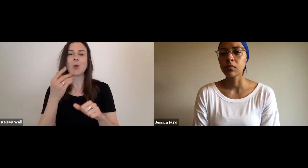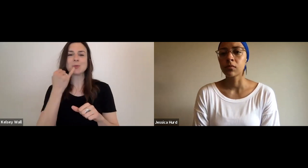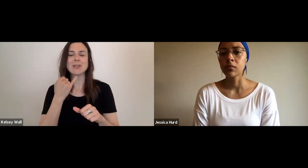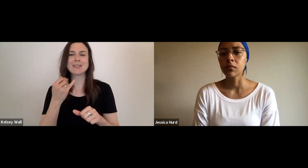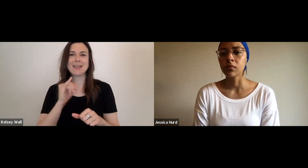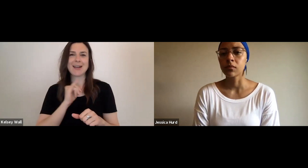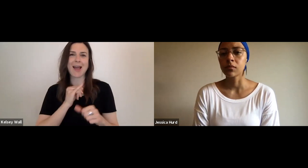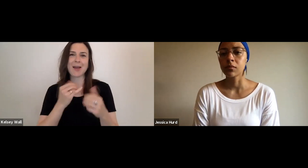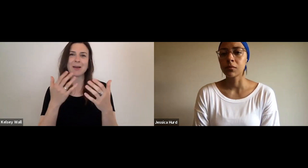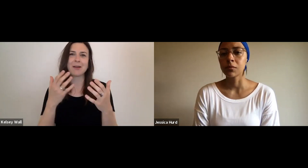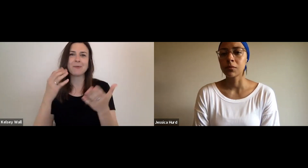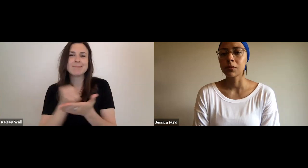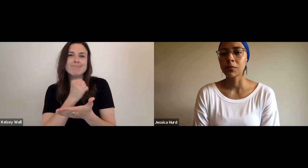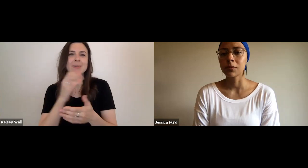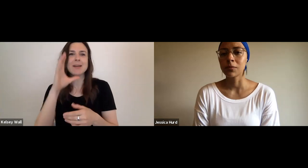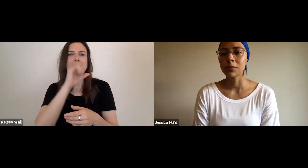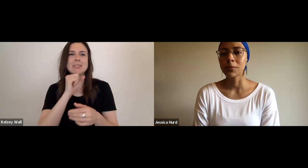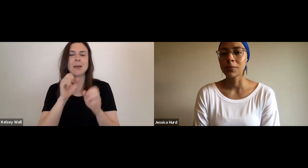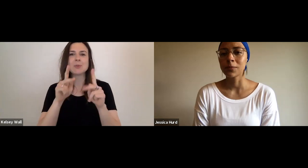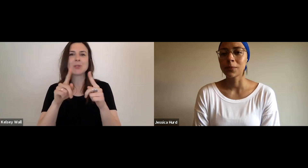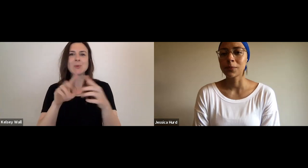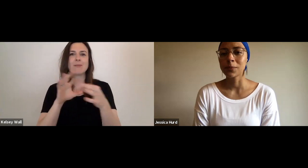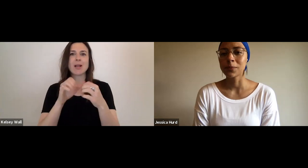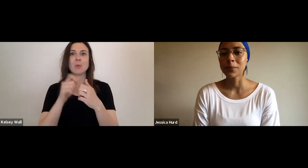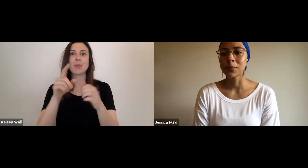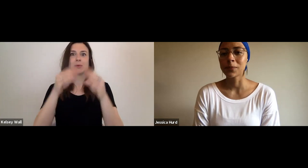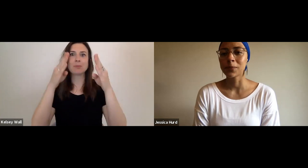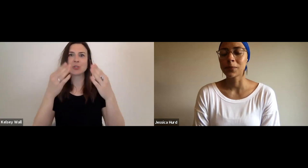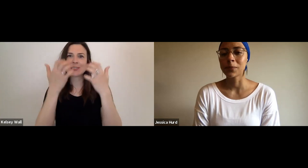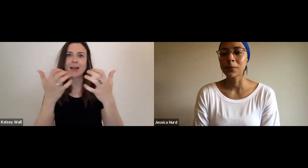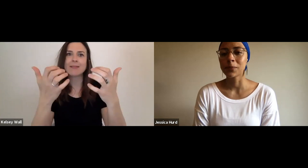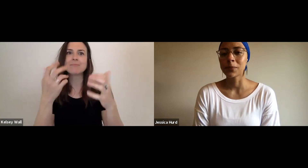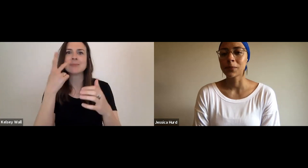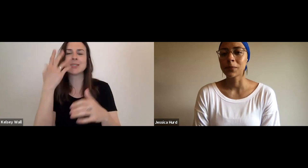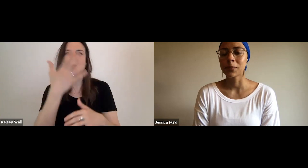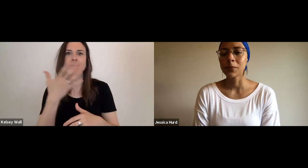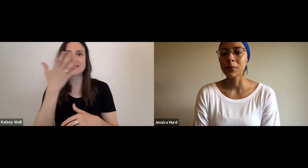where we can take a moment to connect with each other.